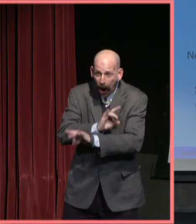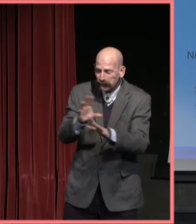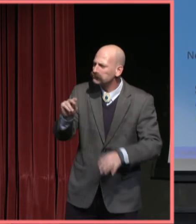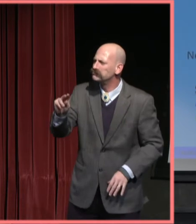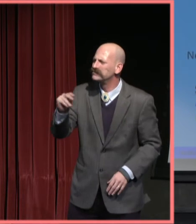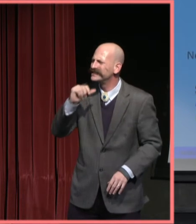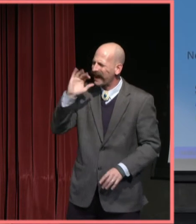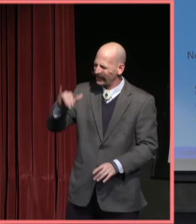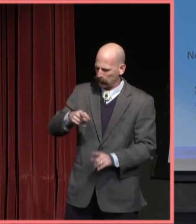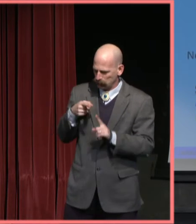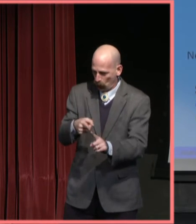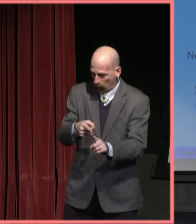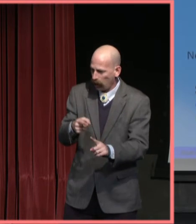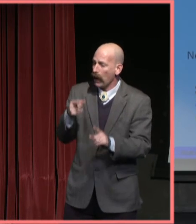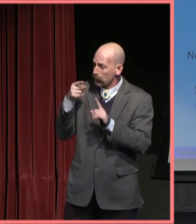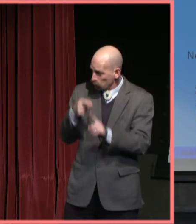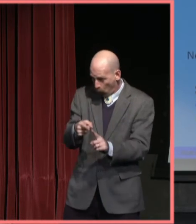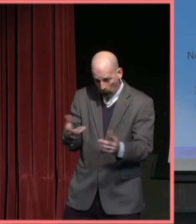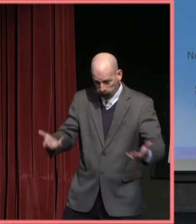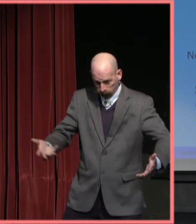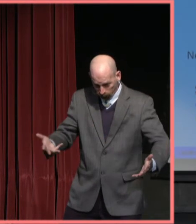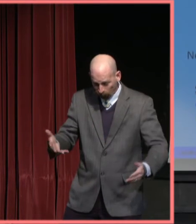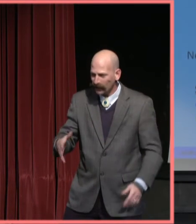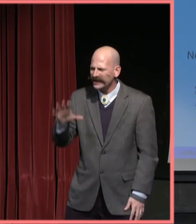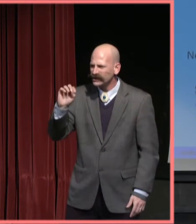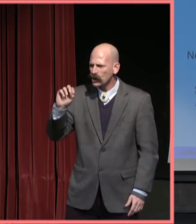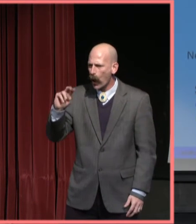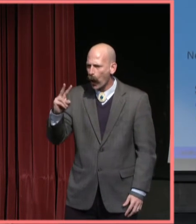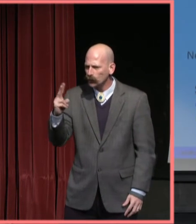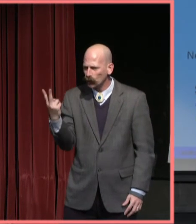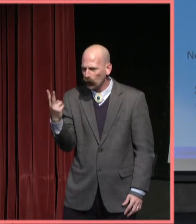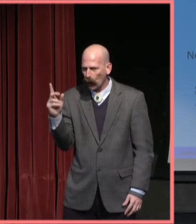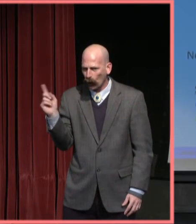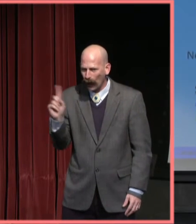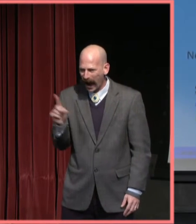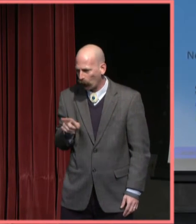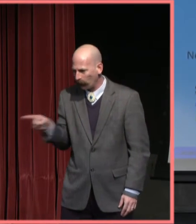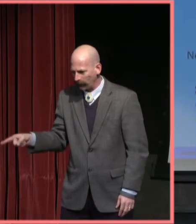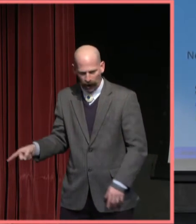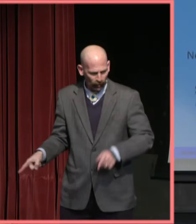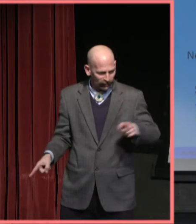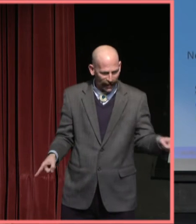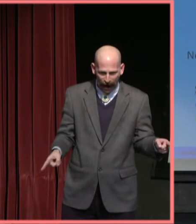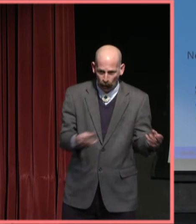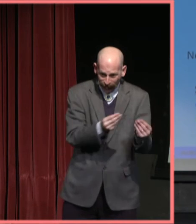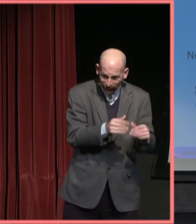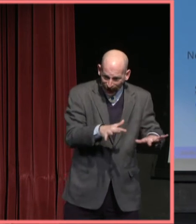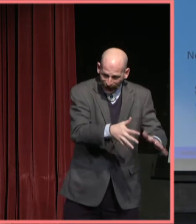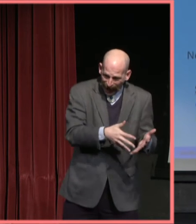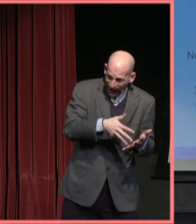We want to know where is the carbon dioxide going, how much is going into the land, into the forests